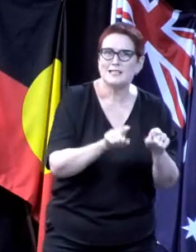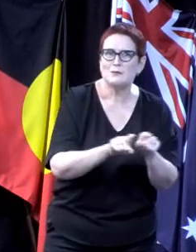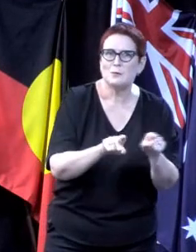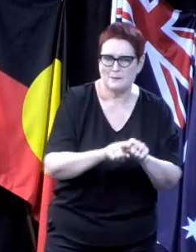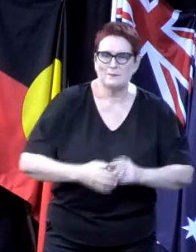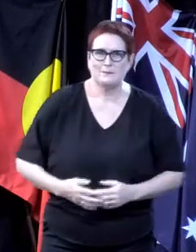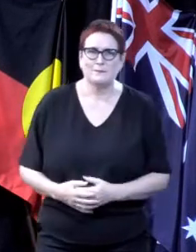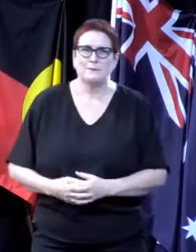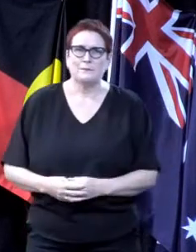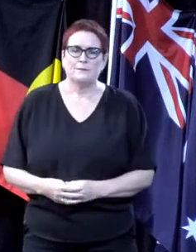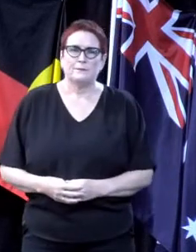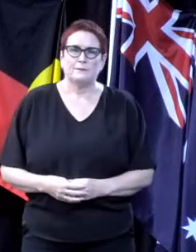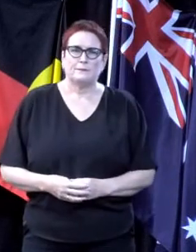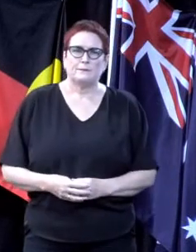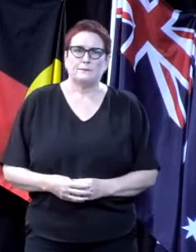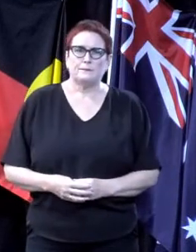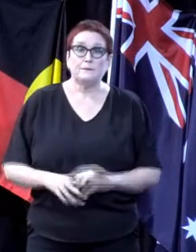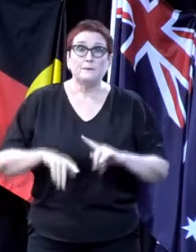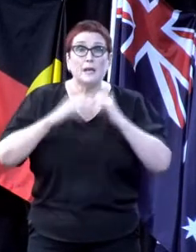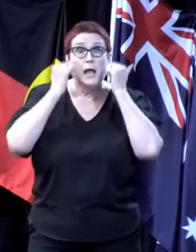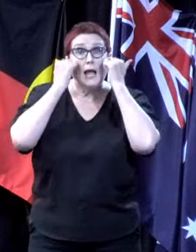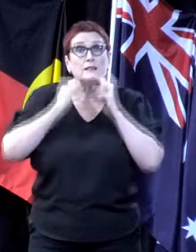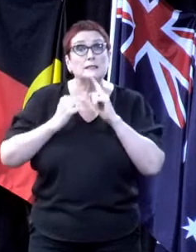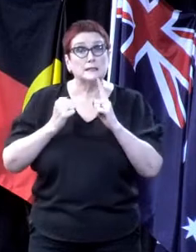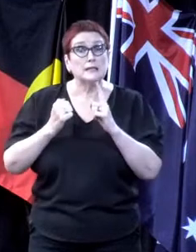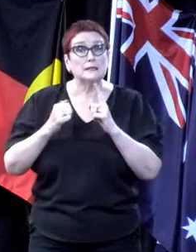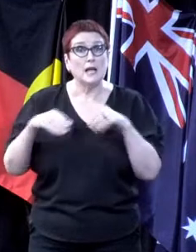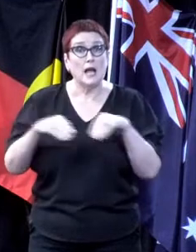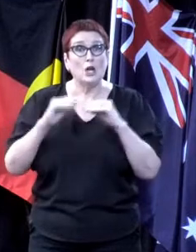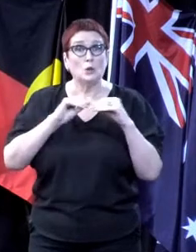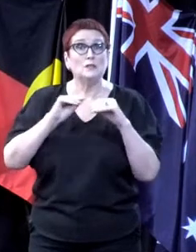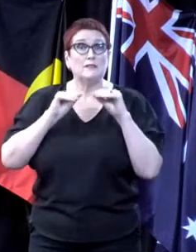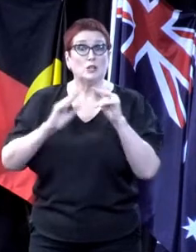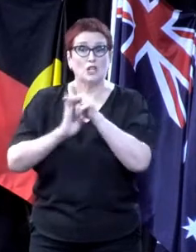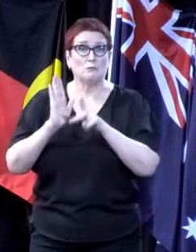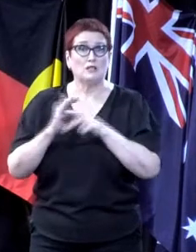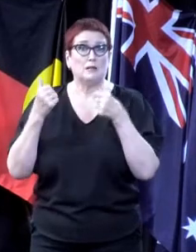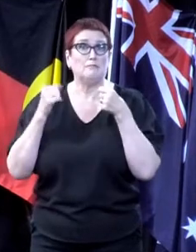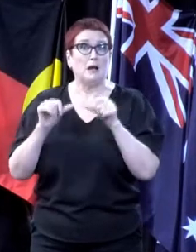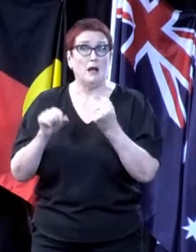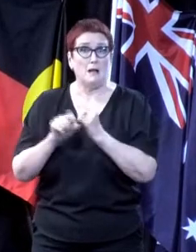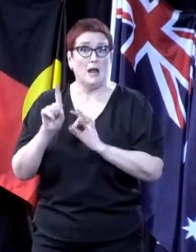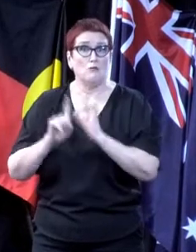And evidence suggests this policy's already having an impact. I pause there to say, of course, it's limited